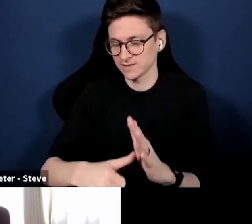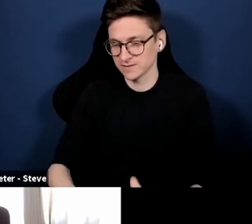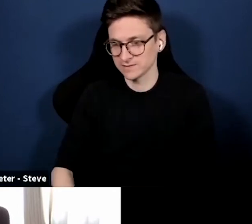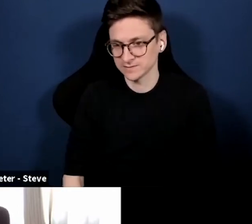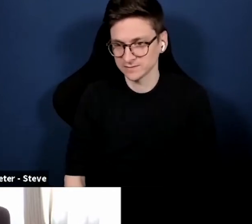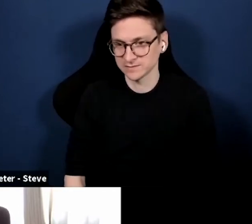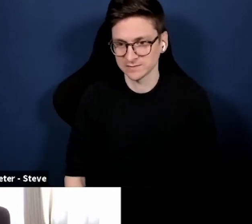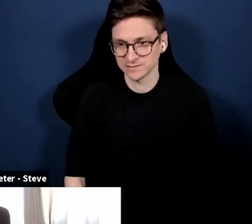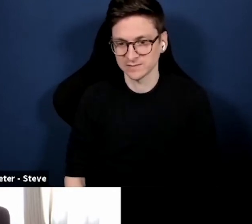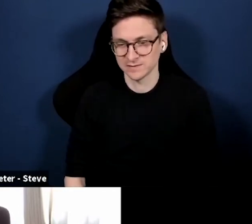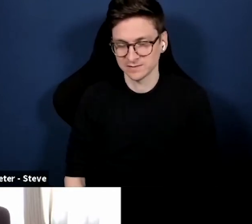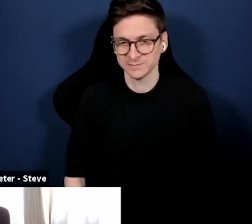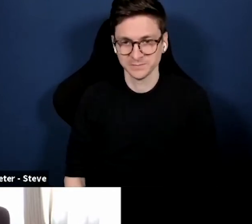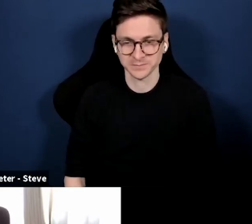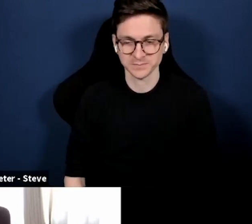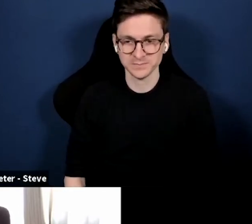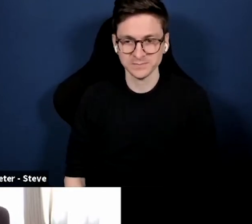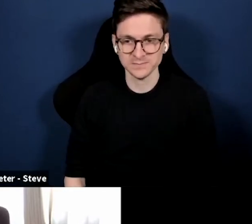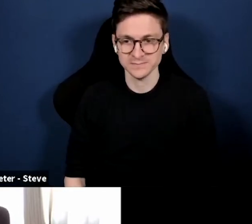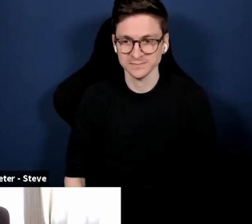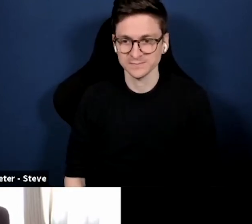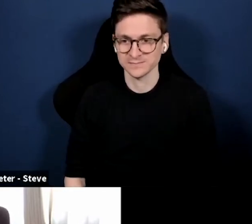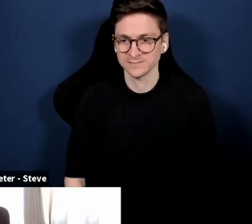thank you very much for your time i find your work fascinating